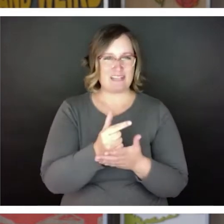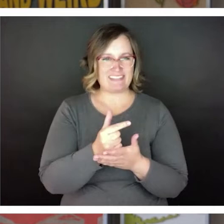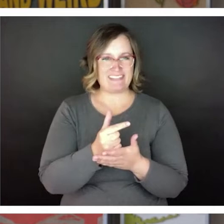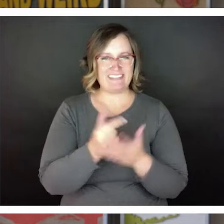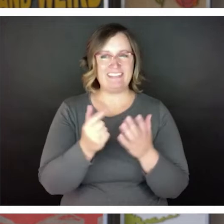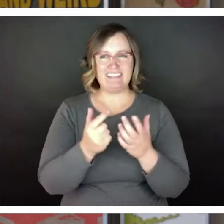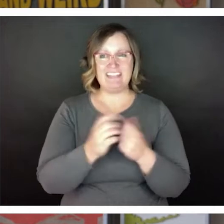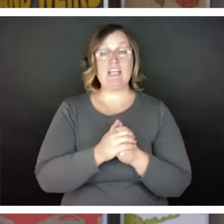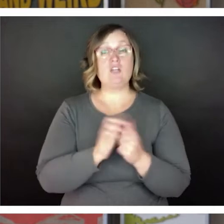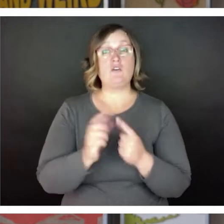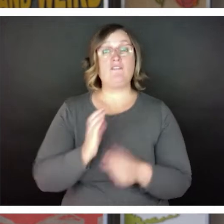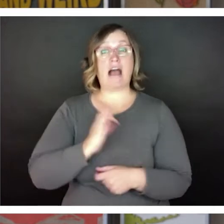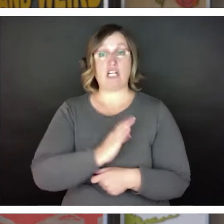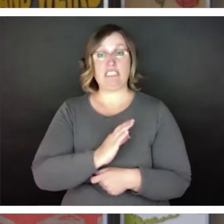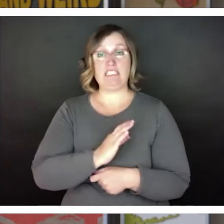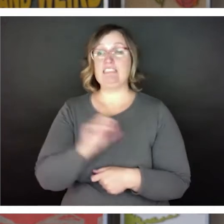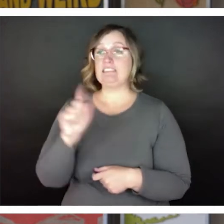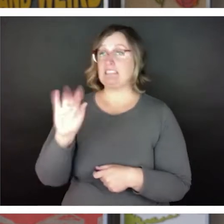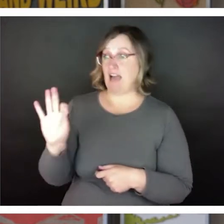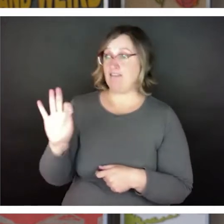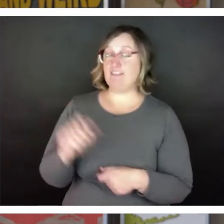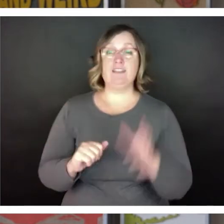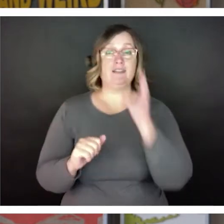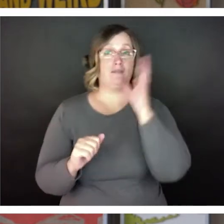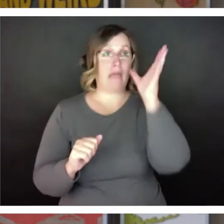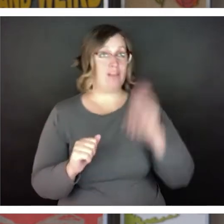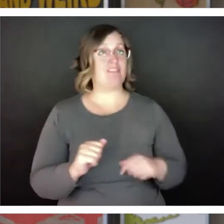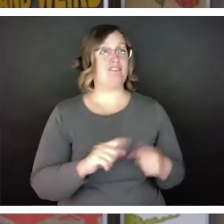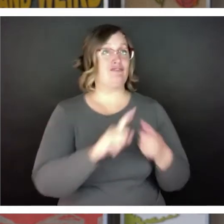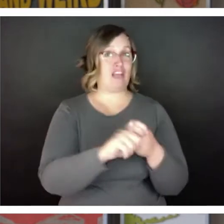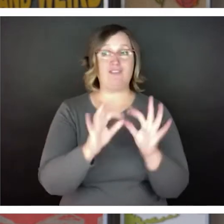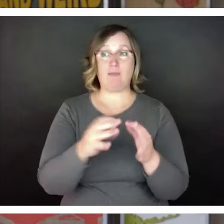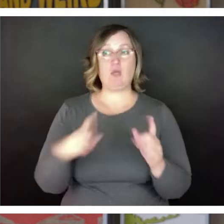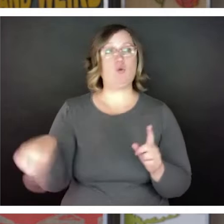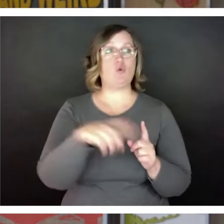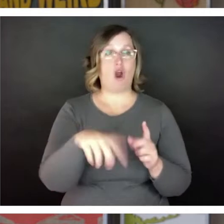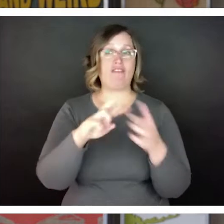To the faculty, staff, parents, friends, and family, you are the village that raised these graduates